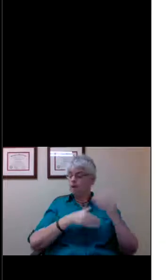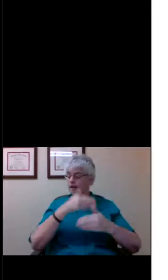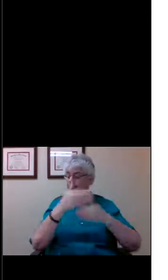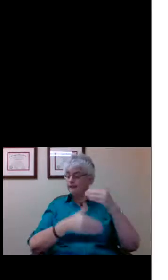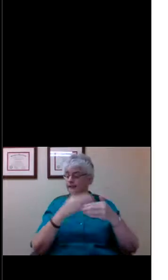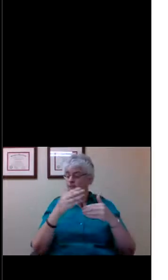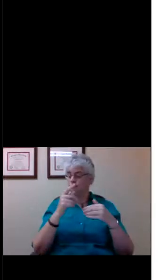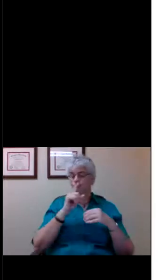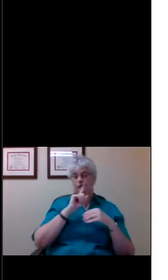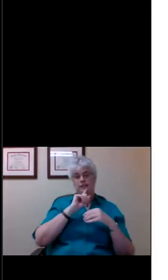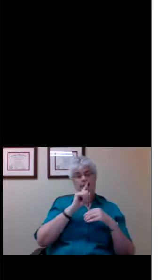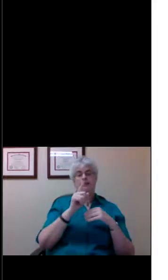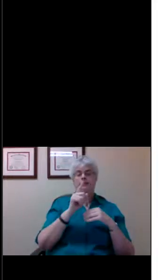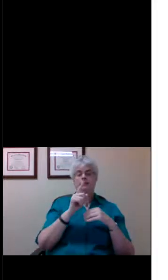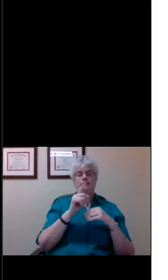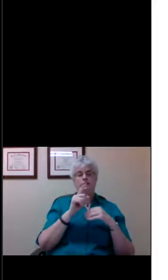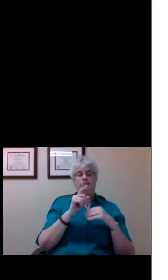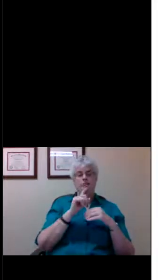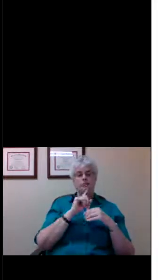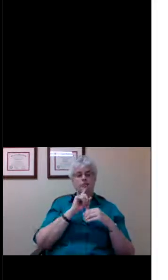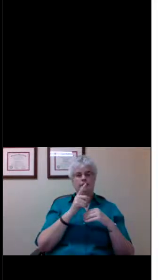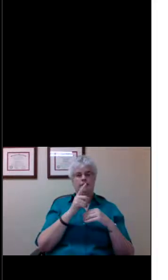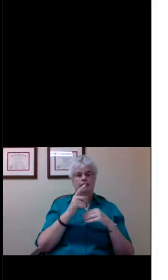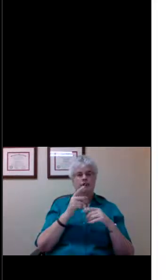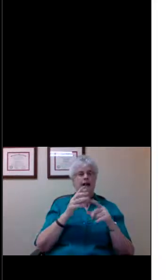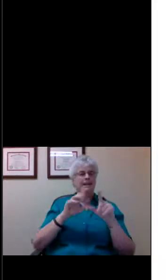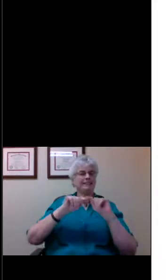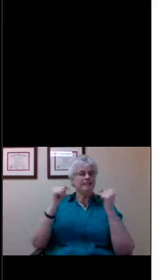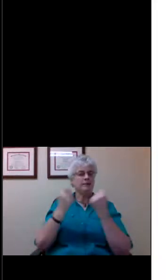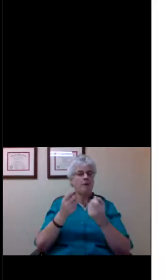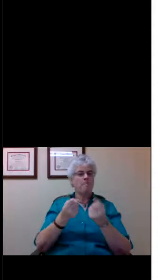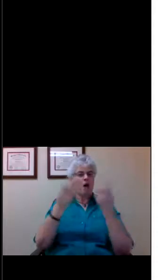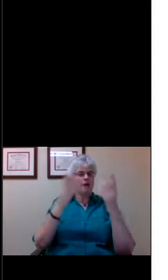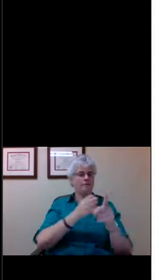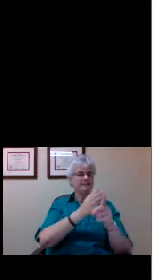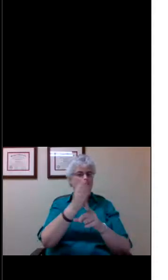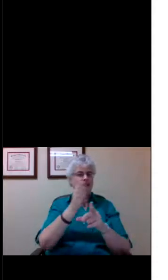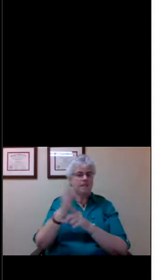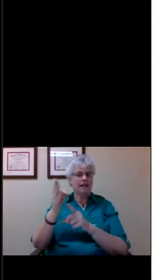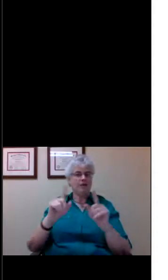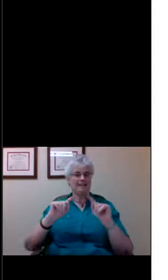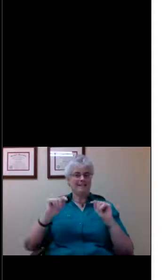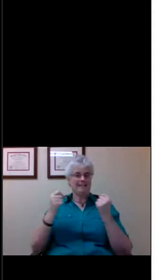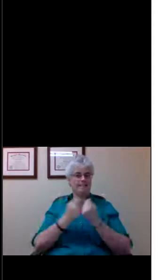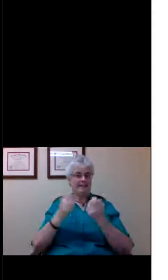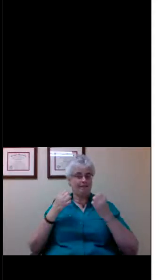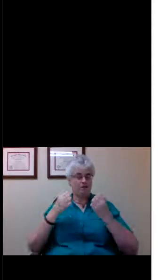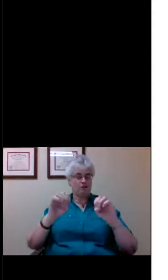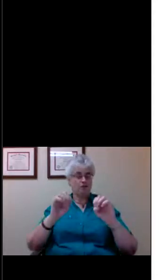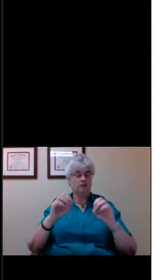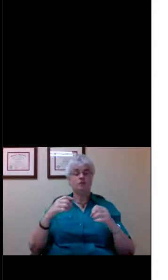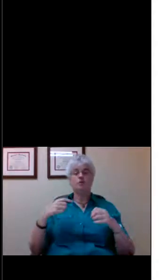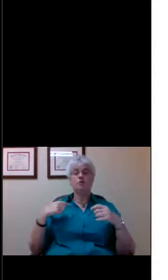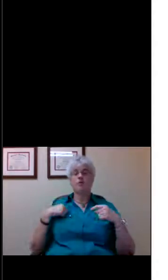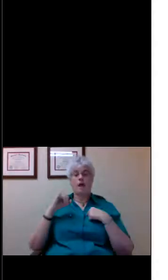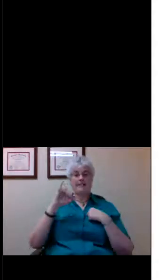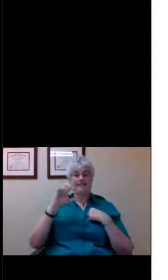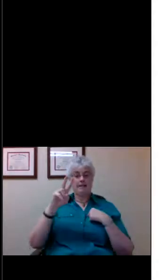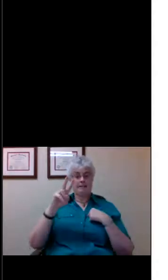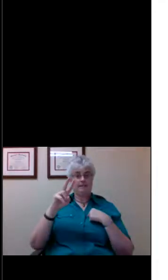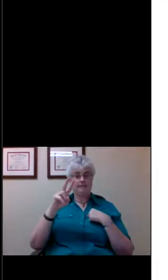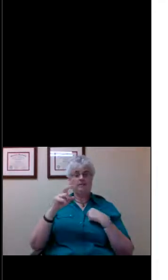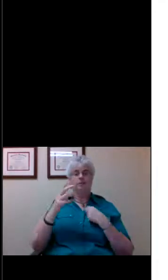So this whole process was really a- it was a multidisciplinary team effort and we